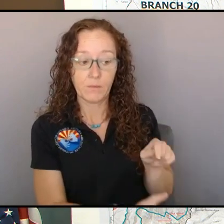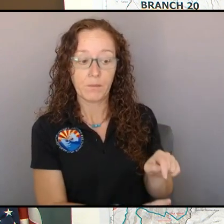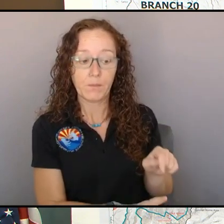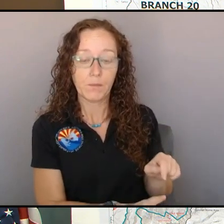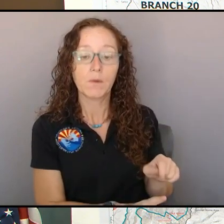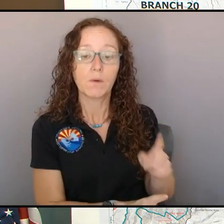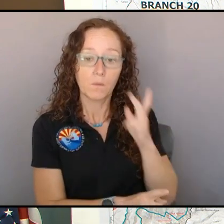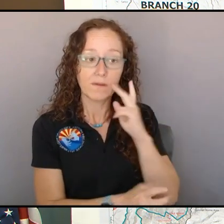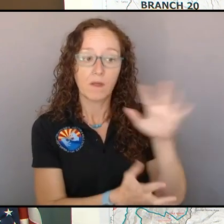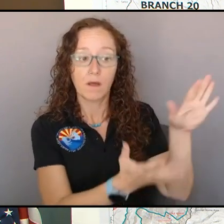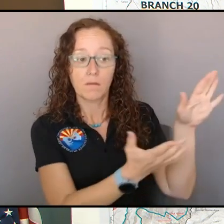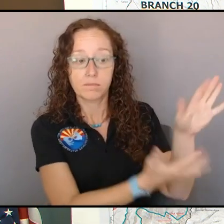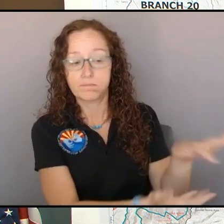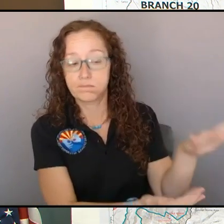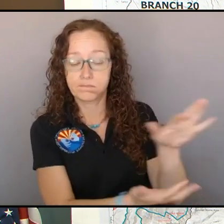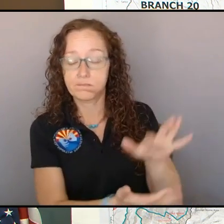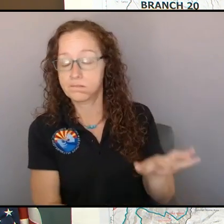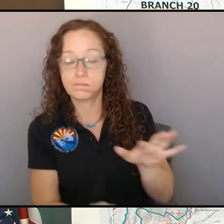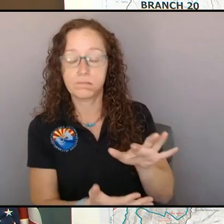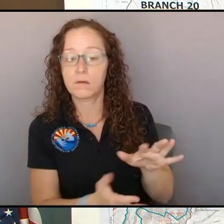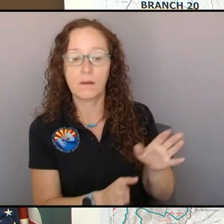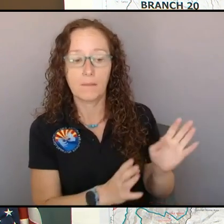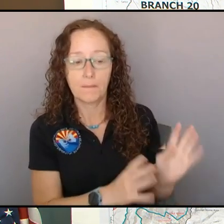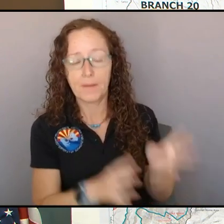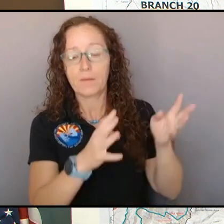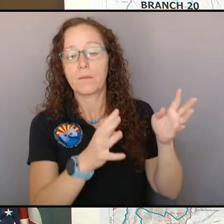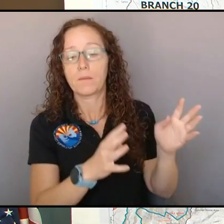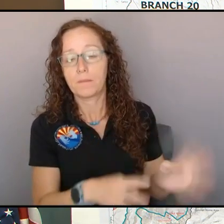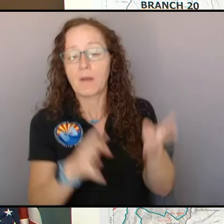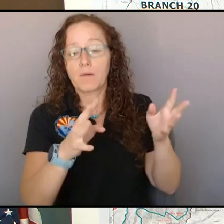saw a spike up getting into 20 miles an hour sustaining, gusts